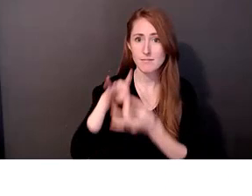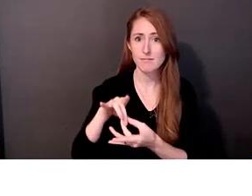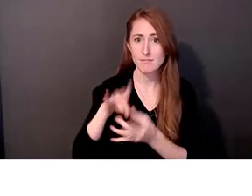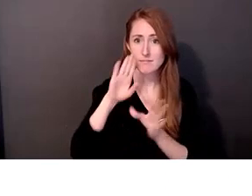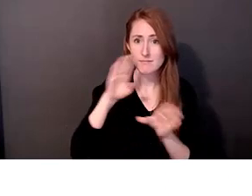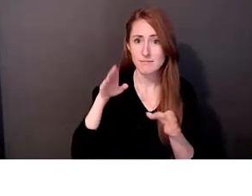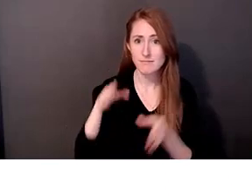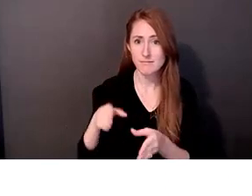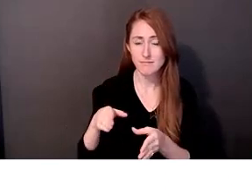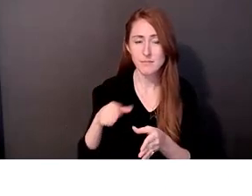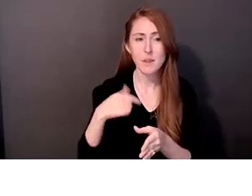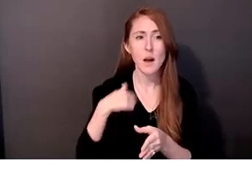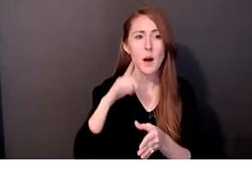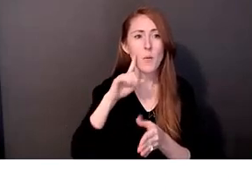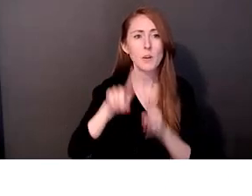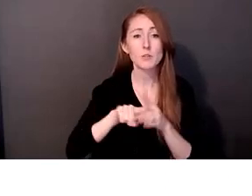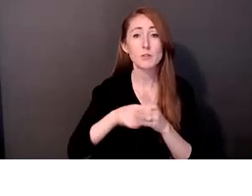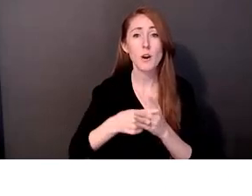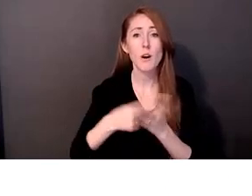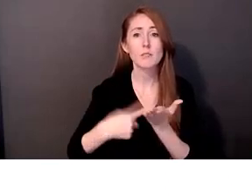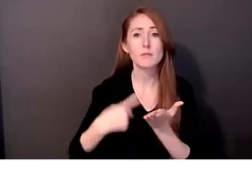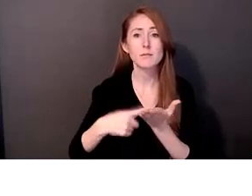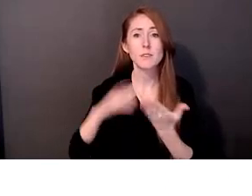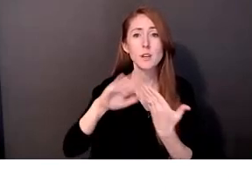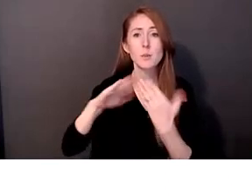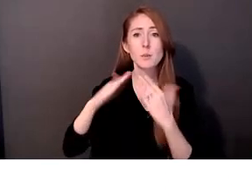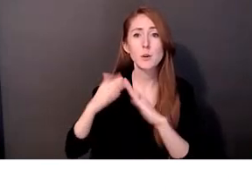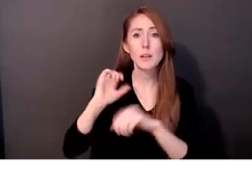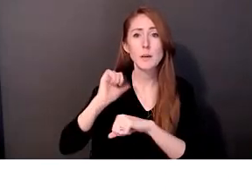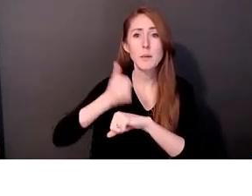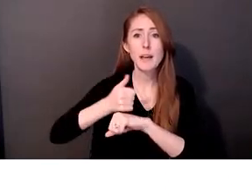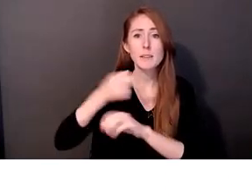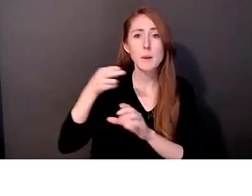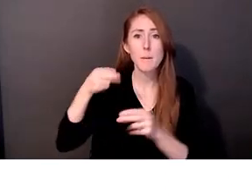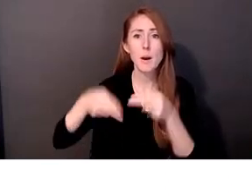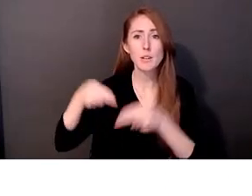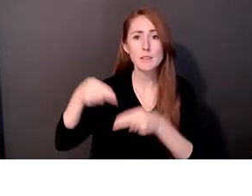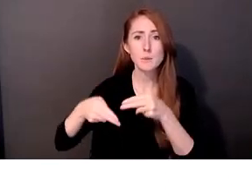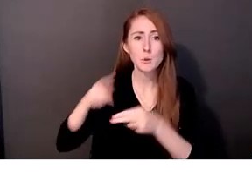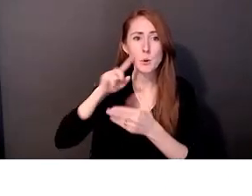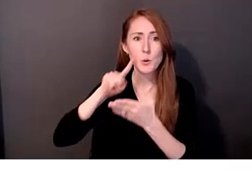about community-based participatory research and why is it important.